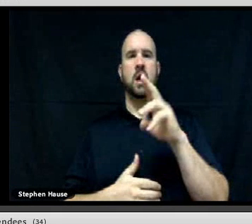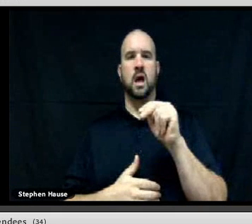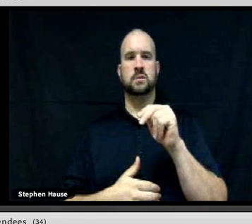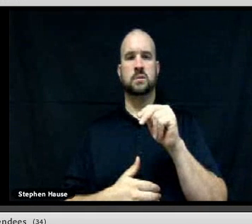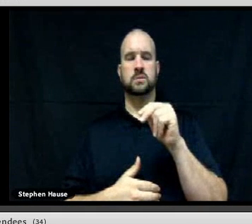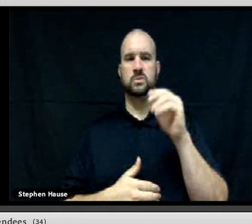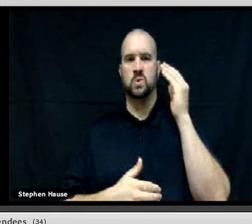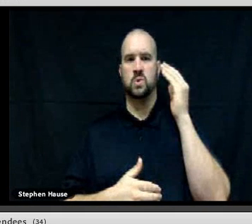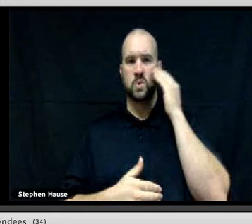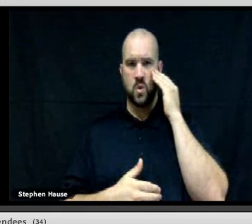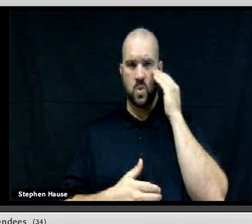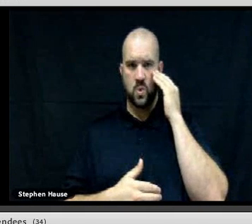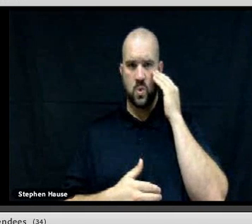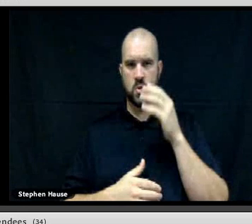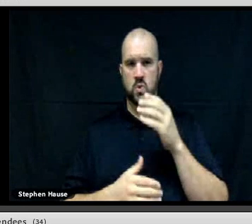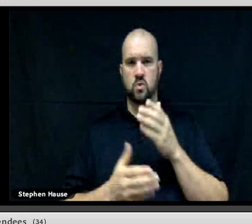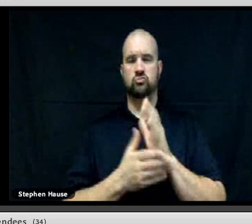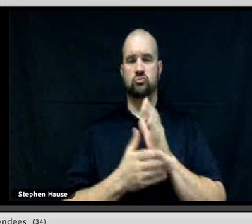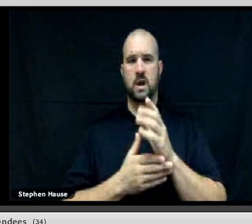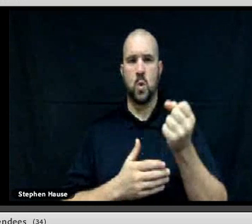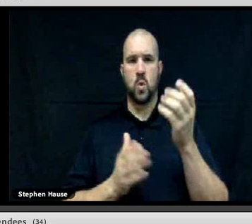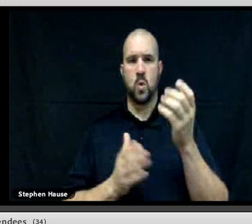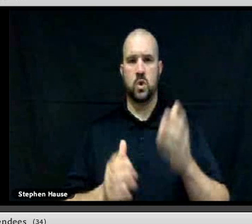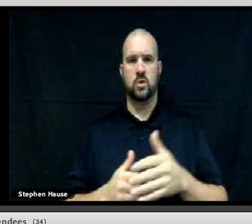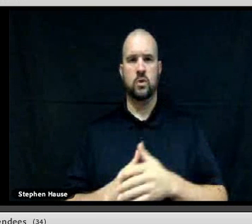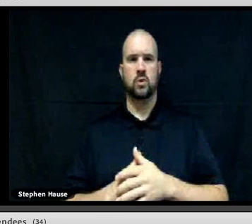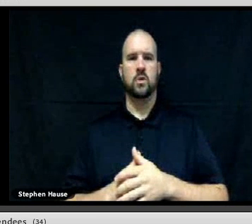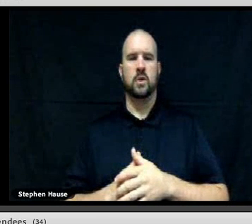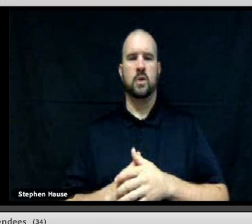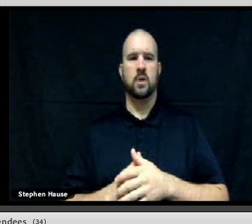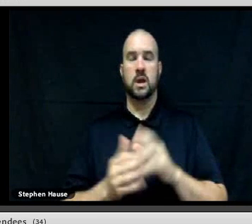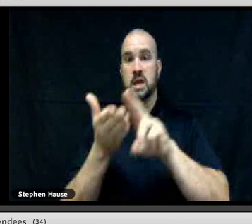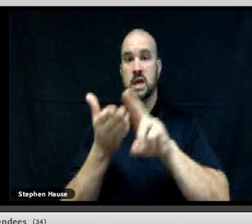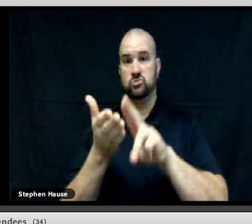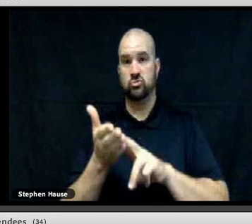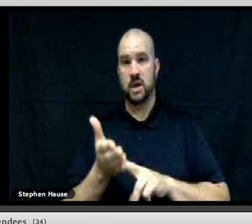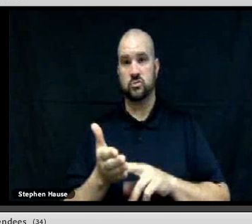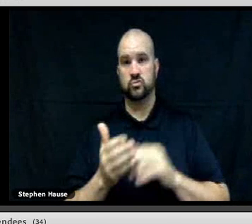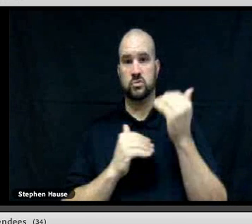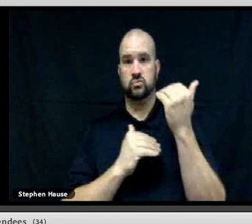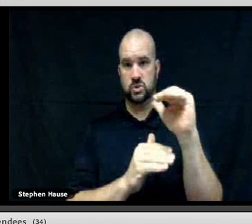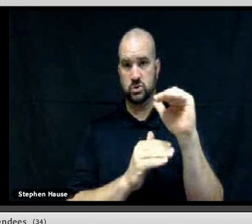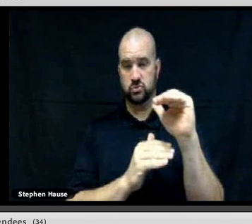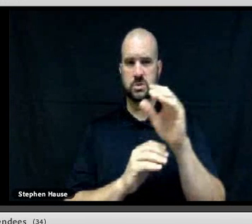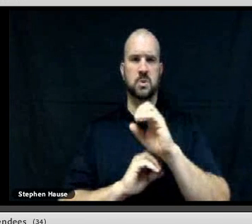uh, contractual restrictions, no copyright contractual restrictions, copyright undetermined,